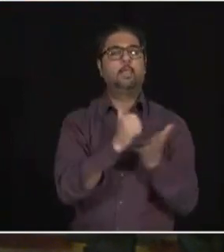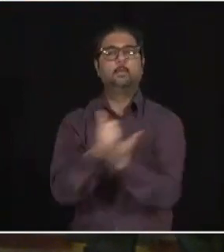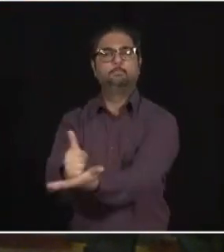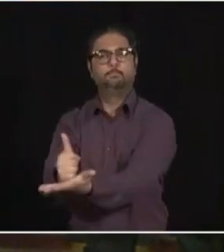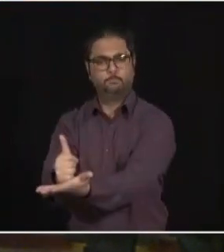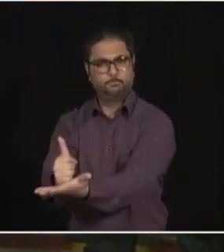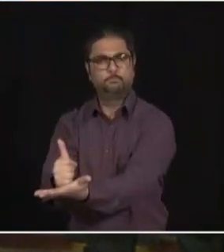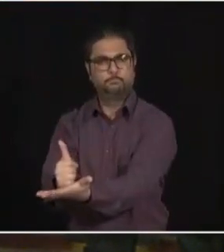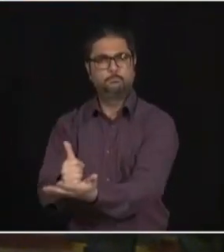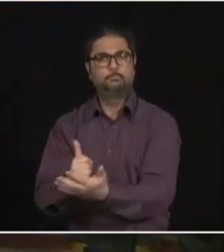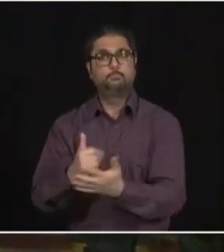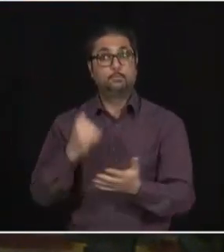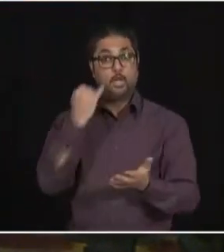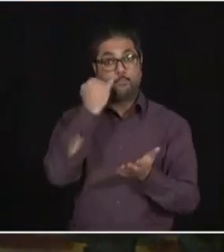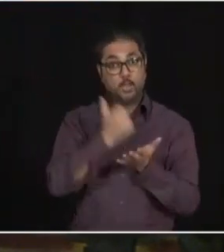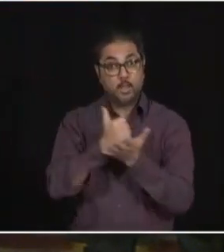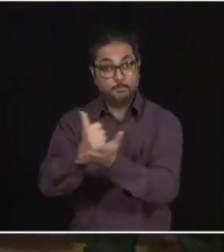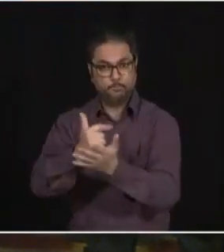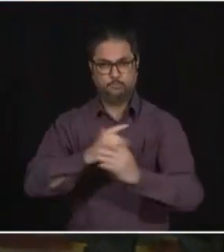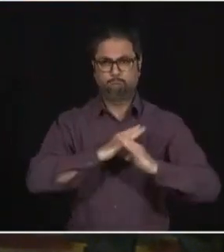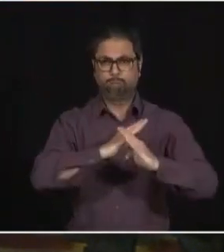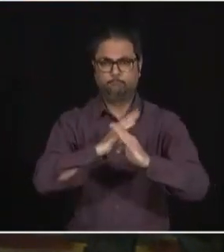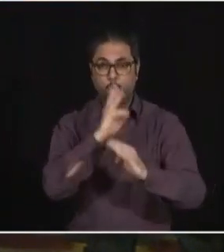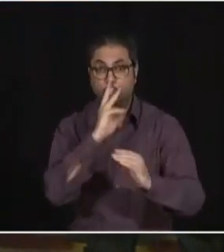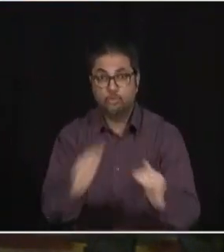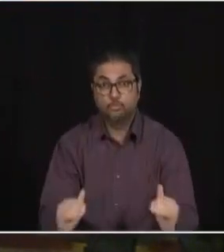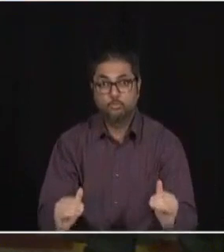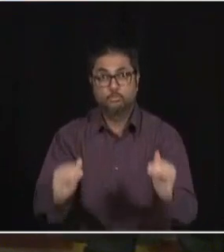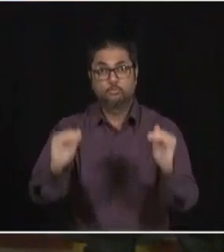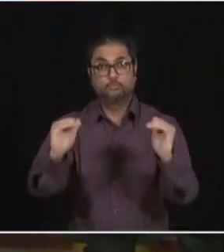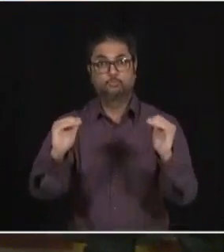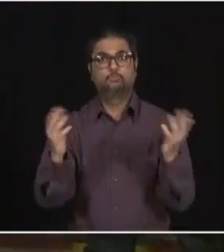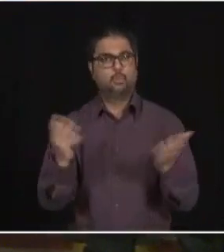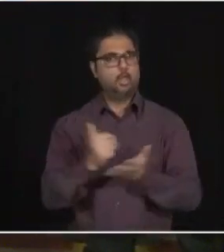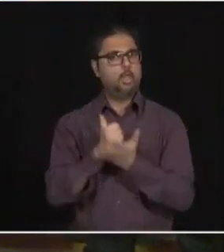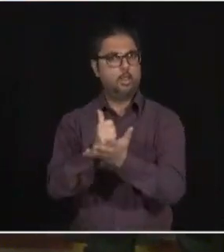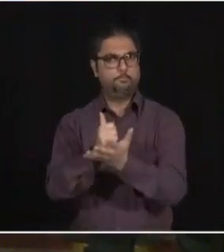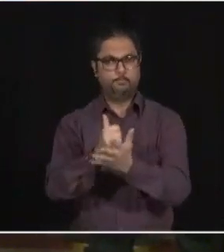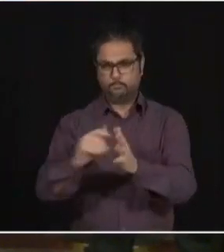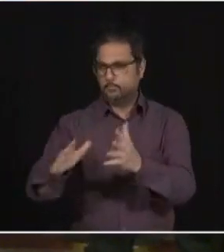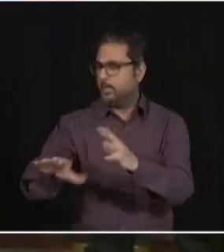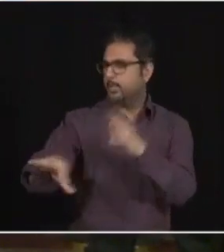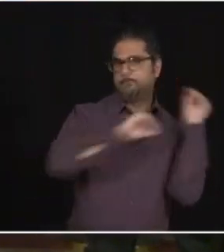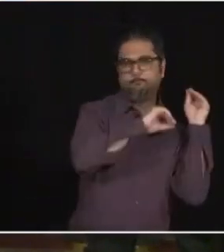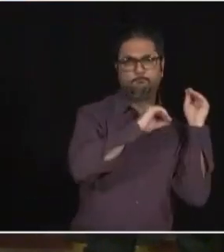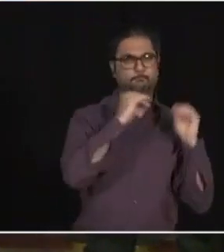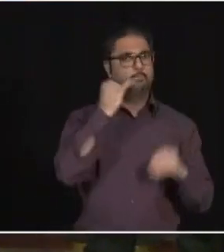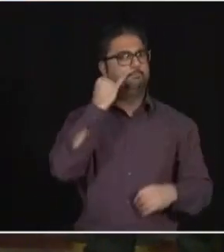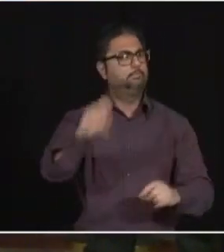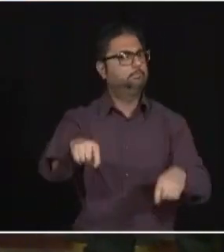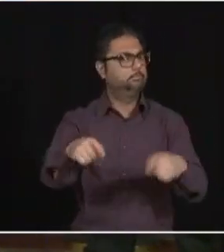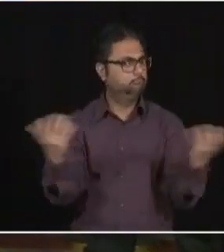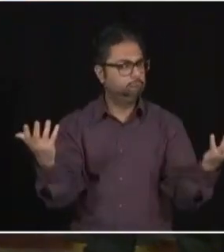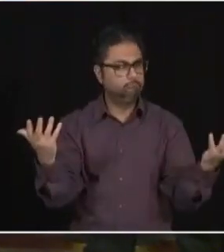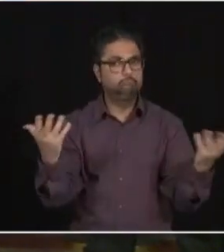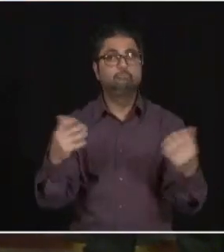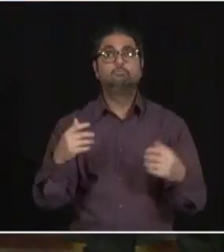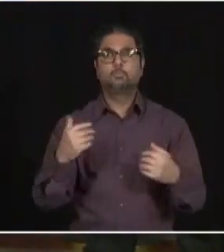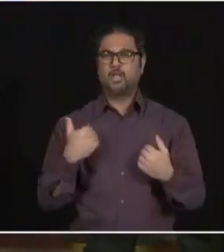with our federal partners to ensure every option is on the table, including emergency assistance from the Red Cross and military personnel.